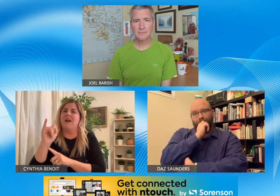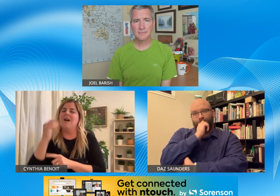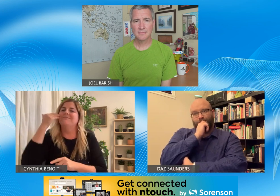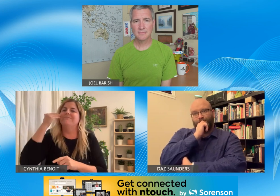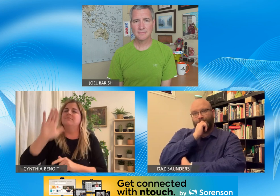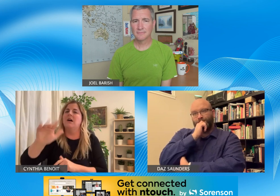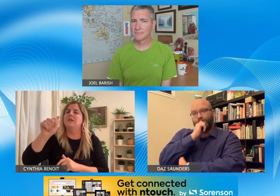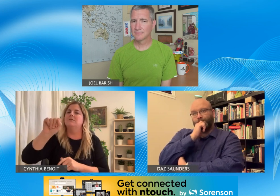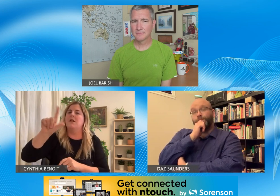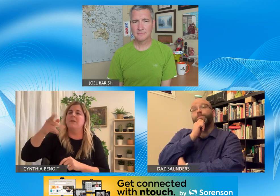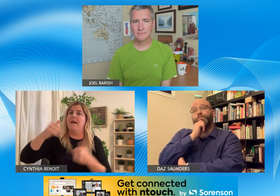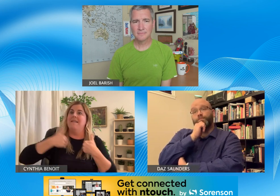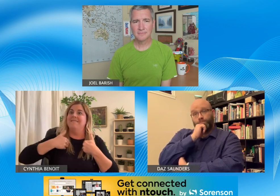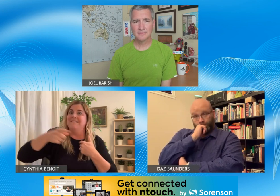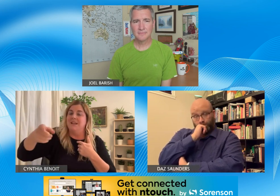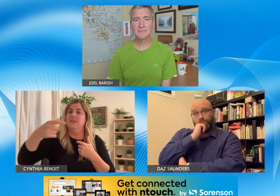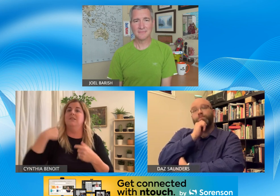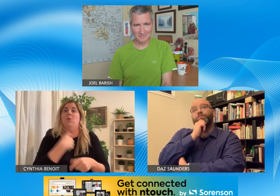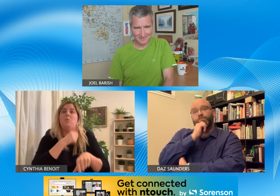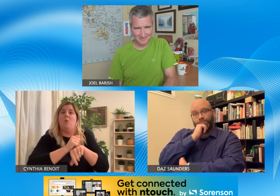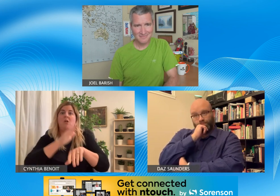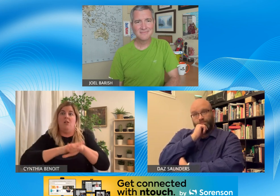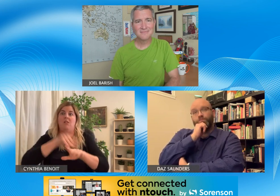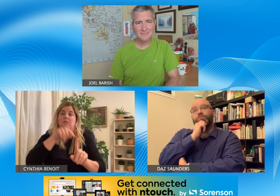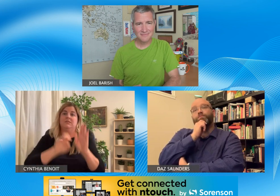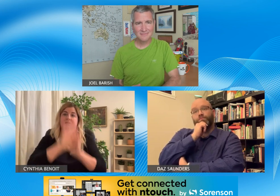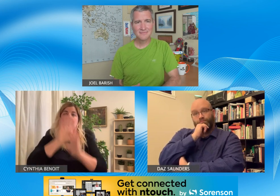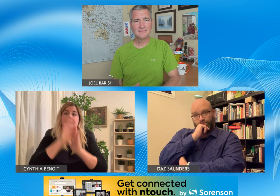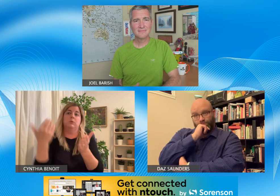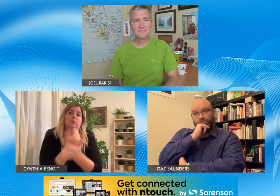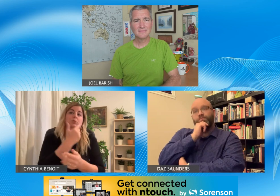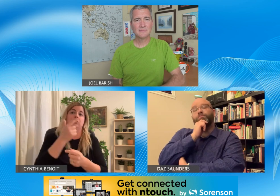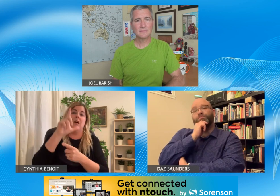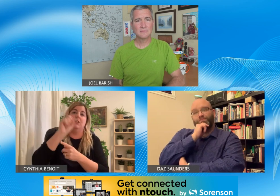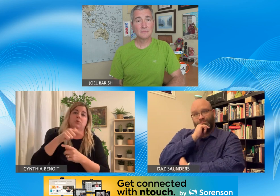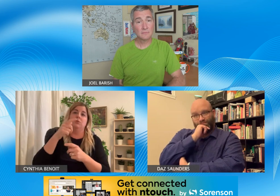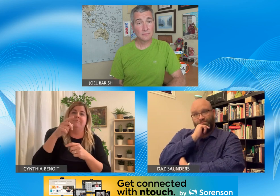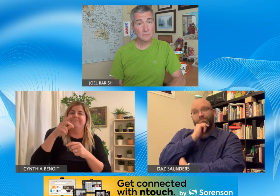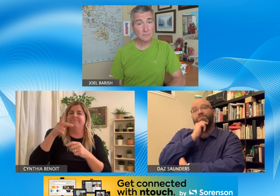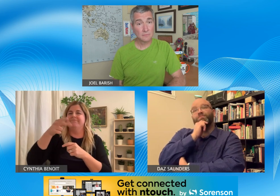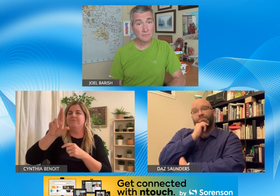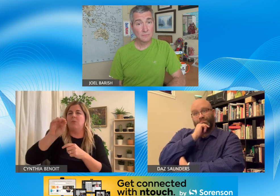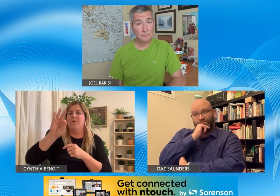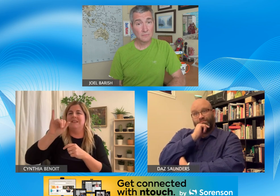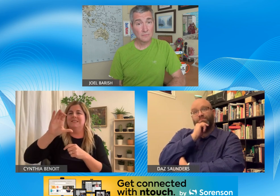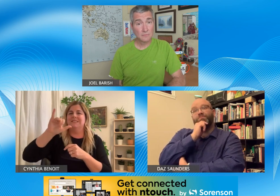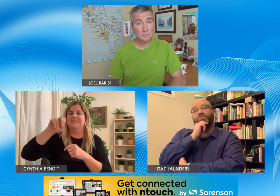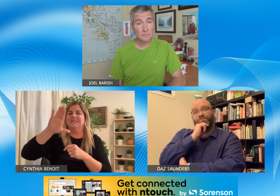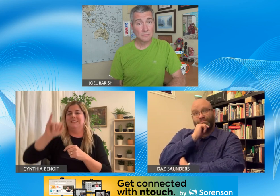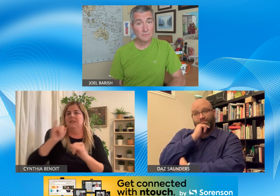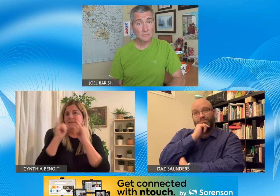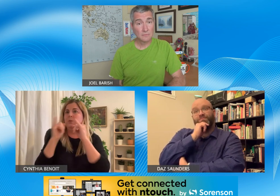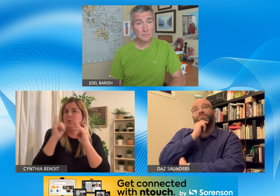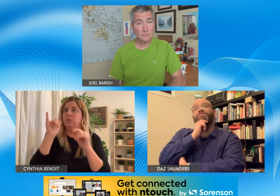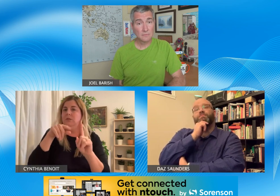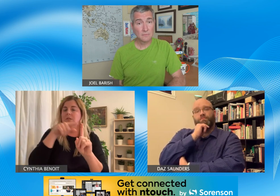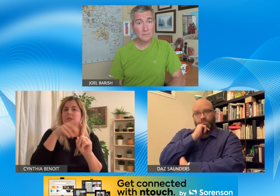You are familiar with ASLPI, right? Well, we’re in the process of creating LSQ proficiency interview.